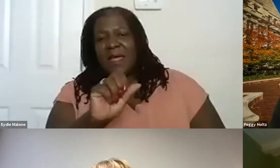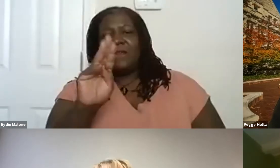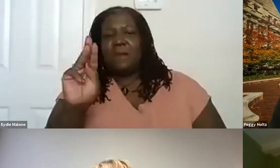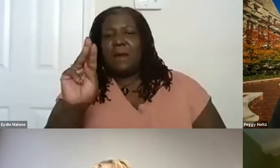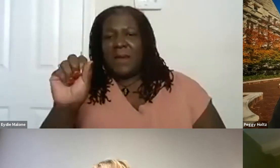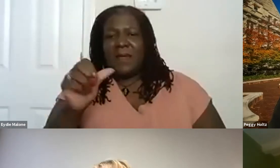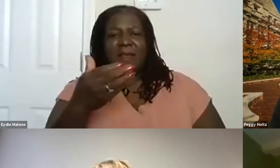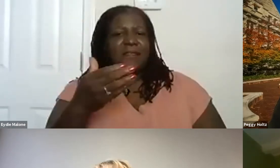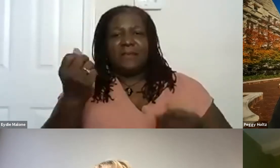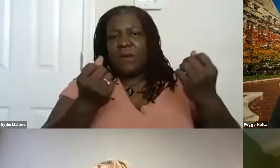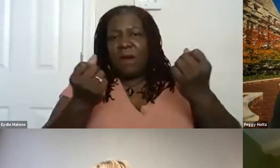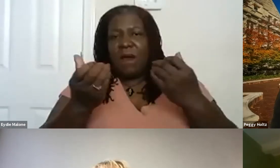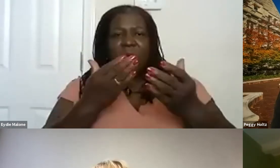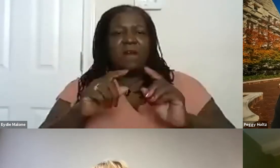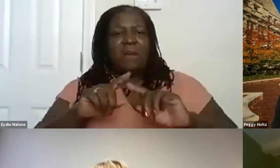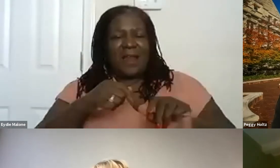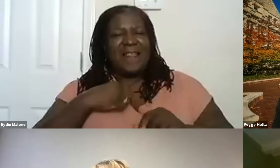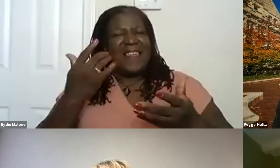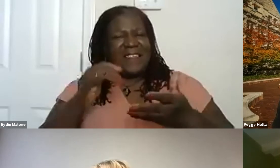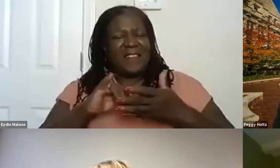I think those would be the biggest ones that I can think of.